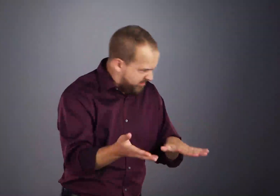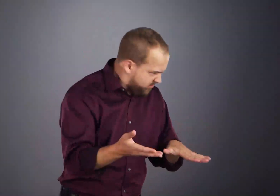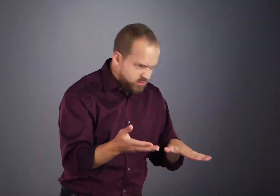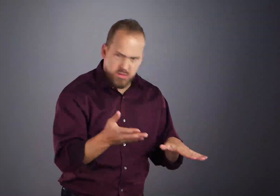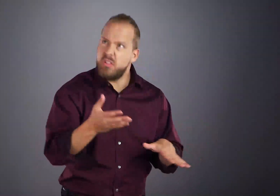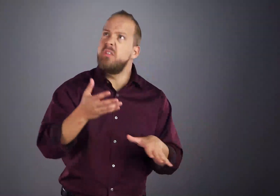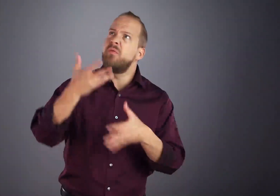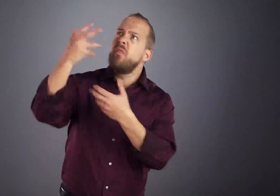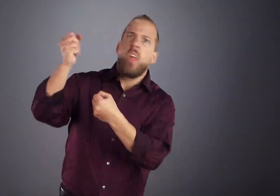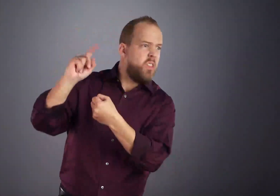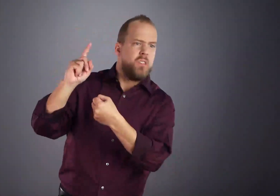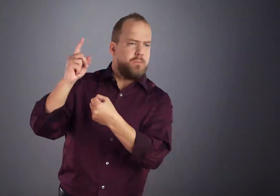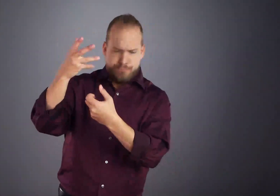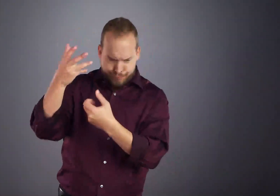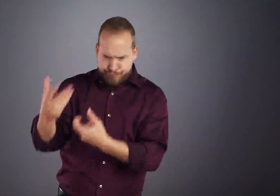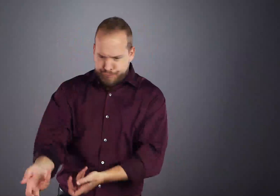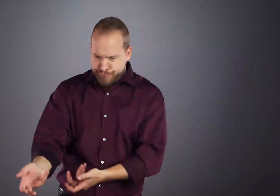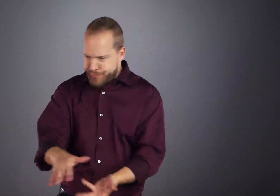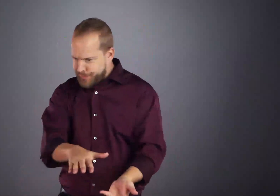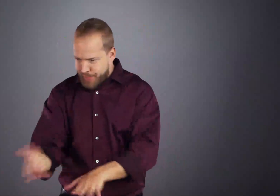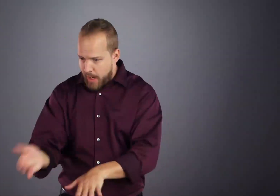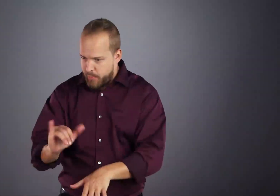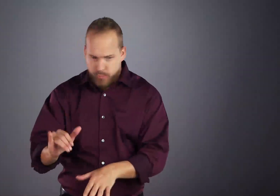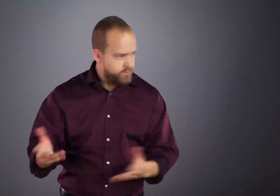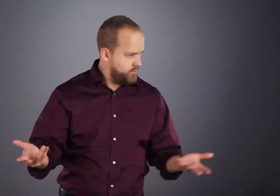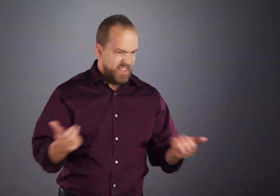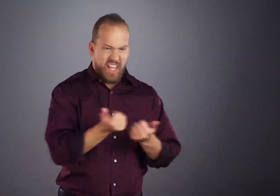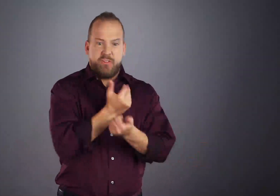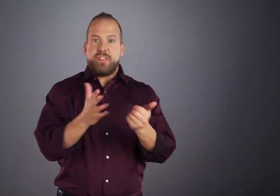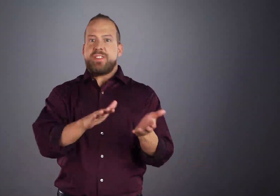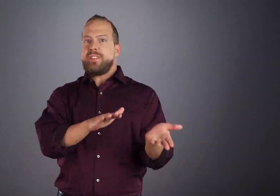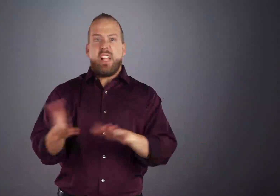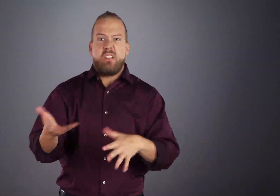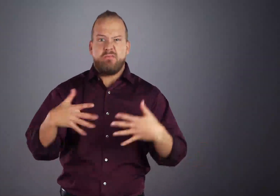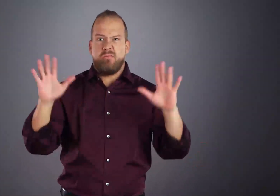With us it is just like that.